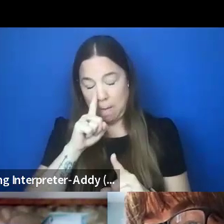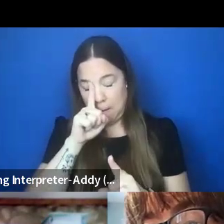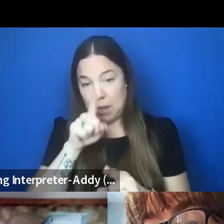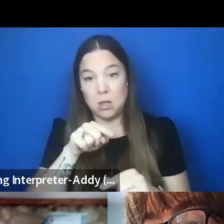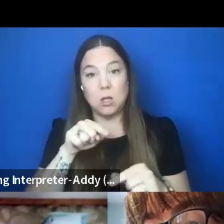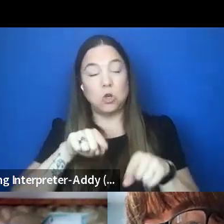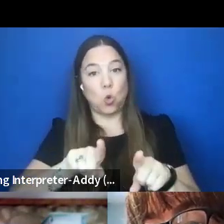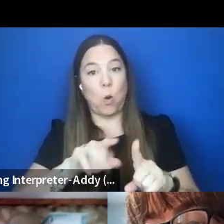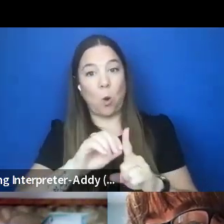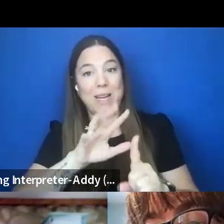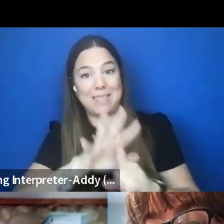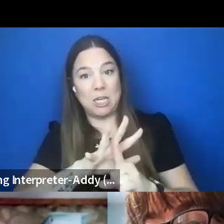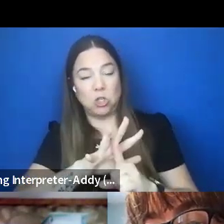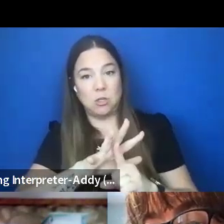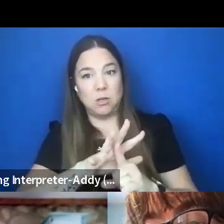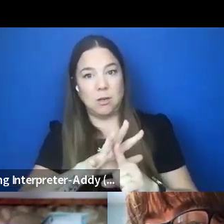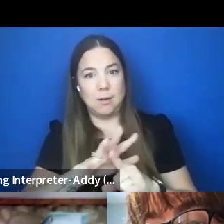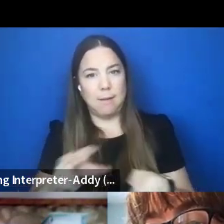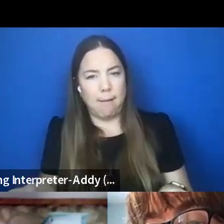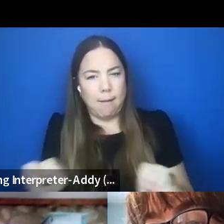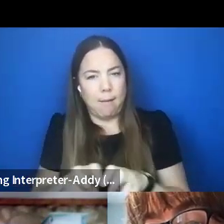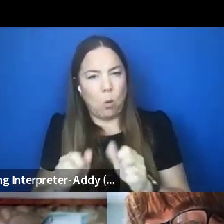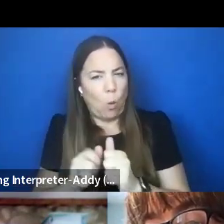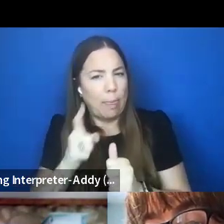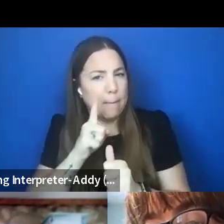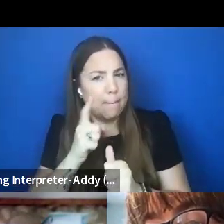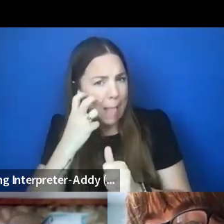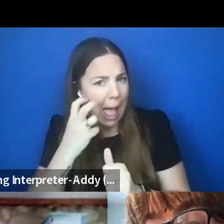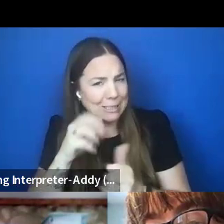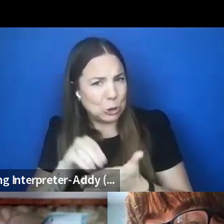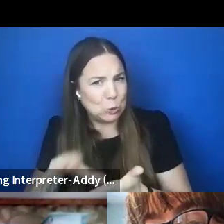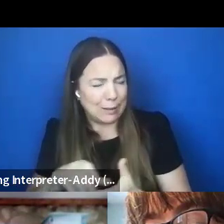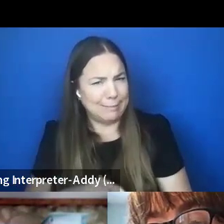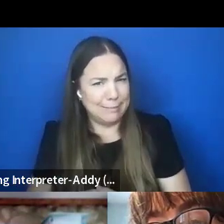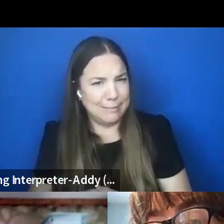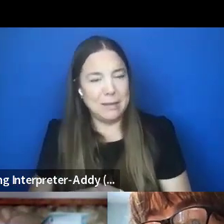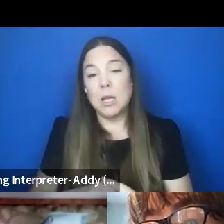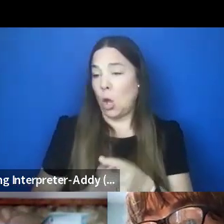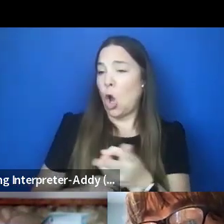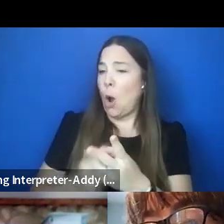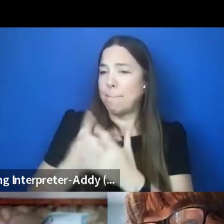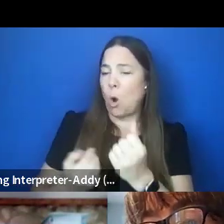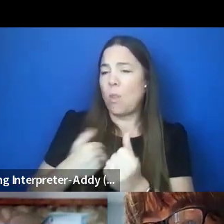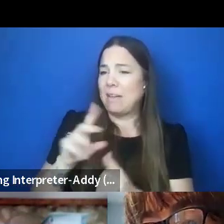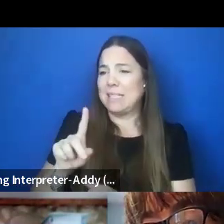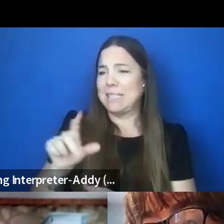Don Dew: they put him with a blind student and said, well, you 2 both have a disability, so you will be able to get along